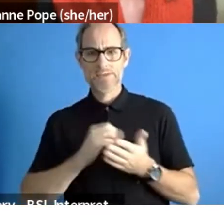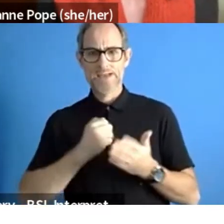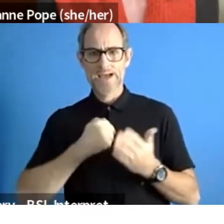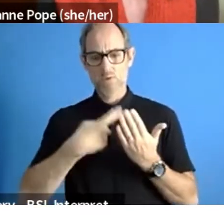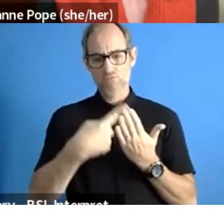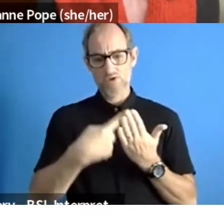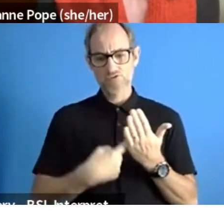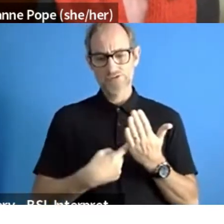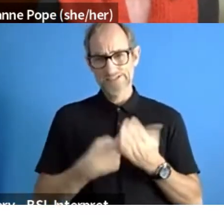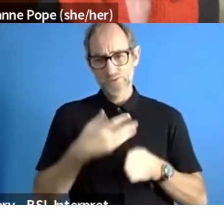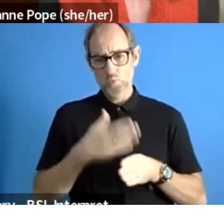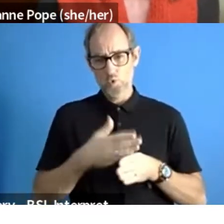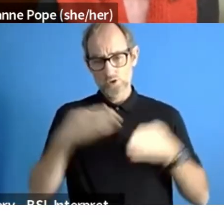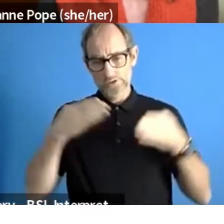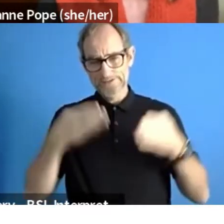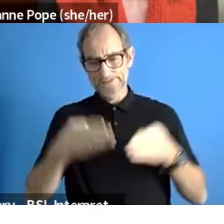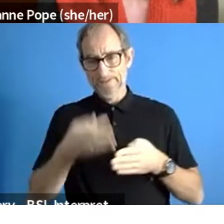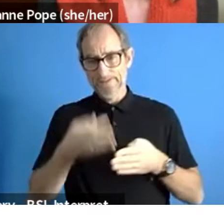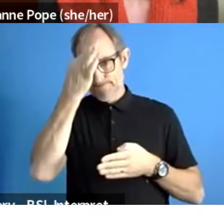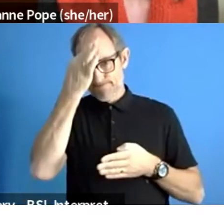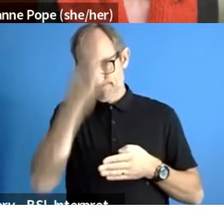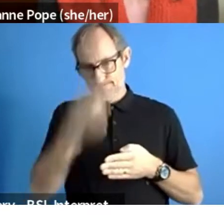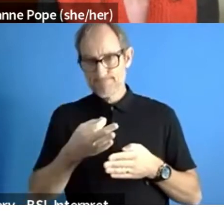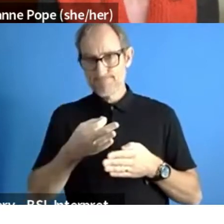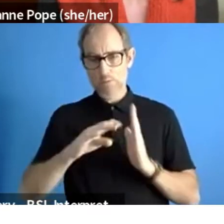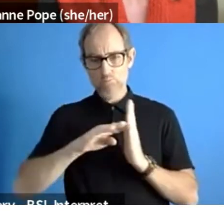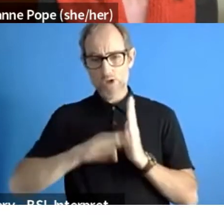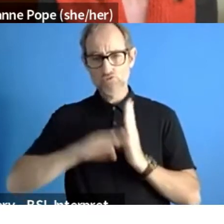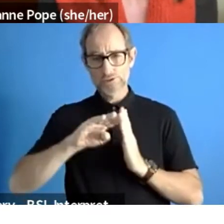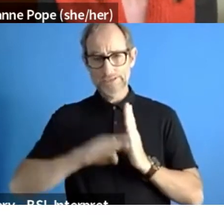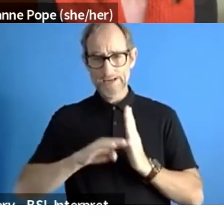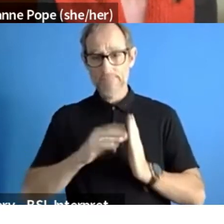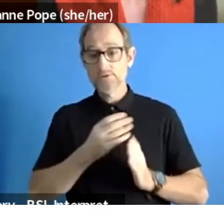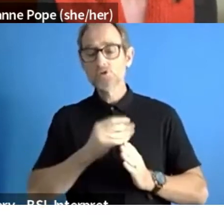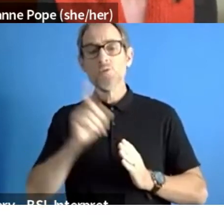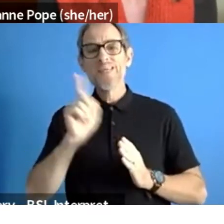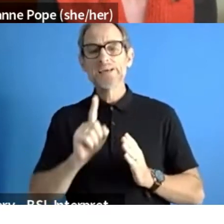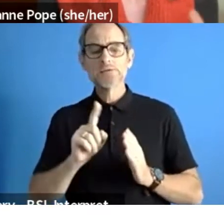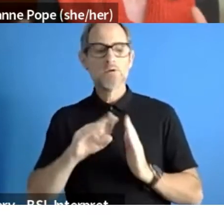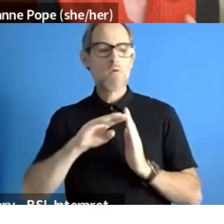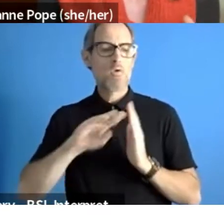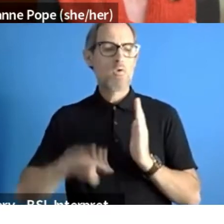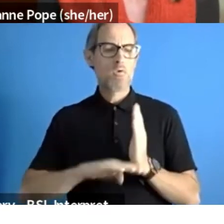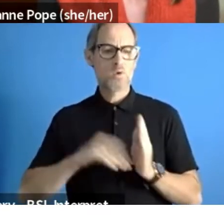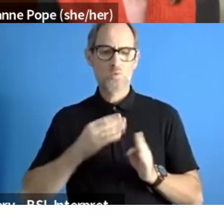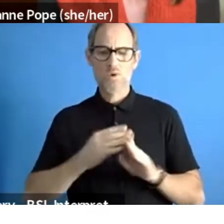There are lots of things we would love to do to do that we don't have capacity for.